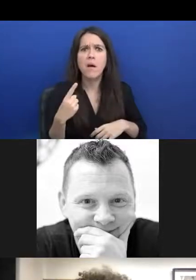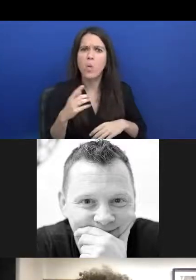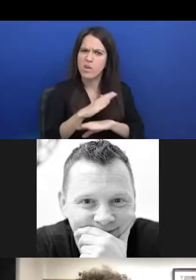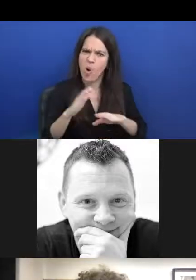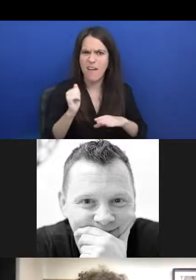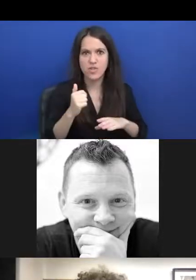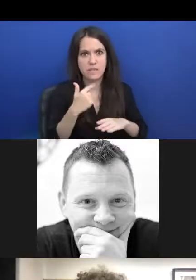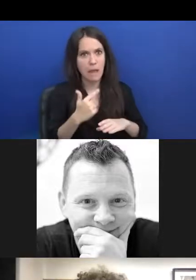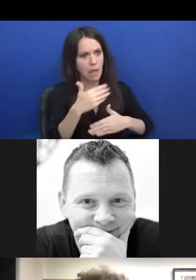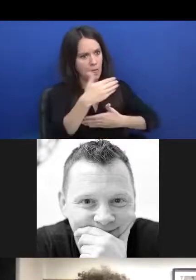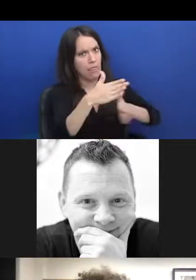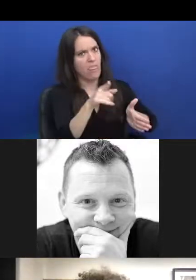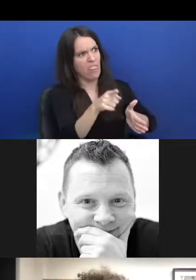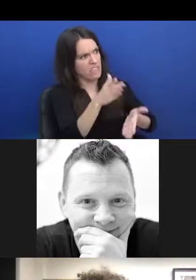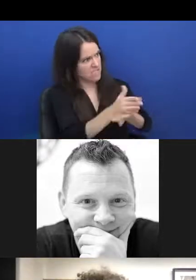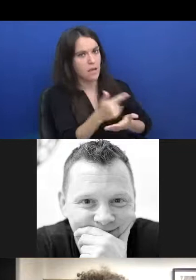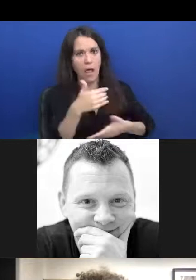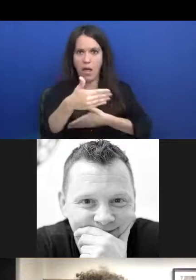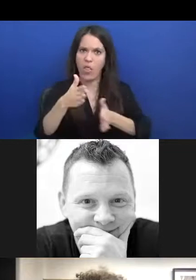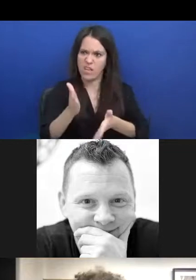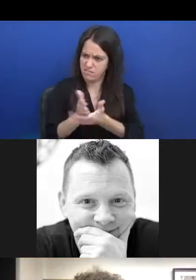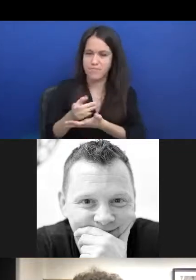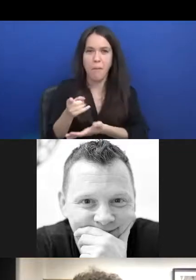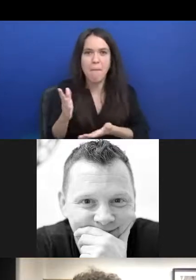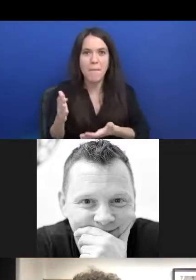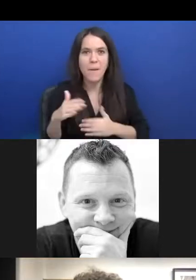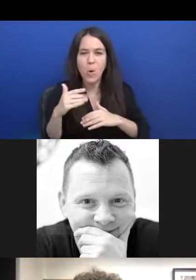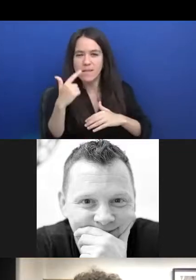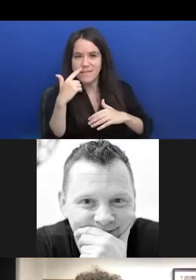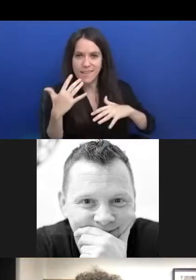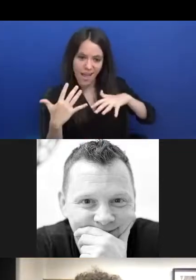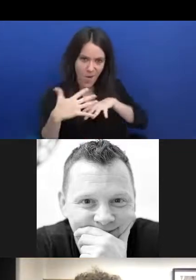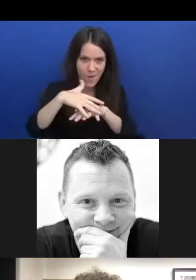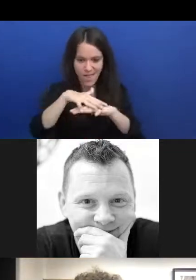and saying we exist but focus on integrating with broader research and other disciplines